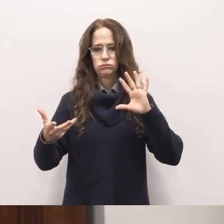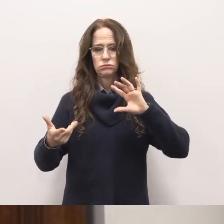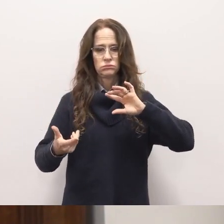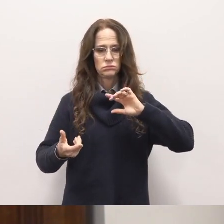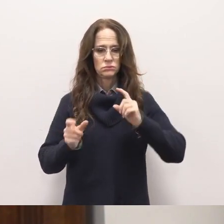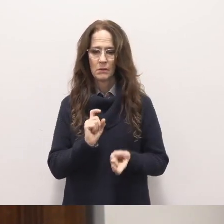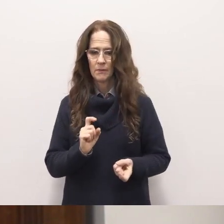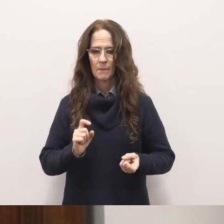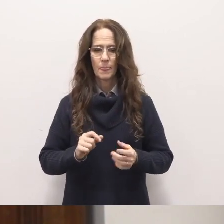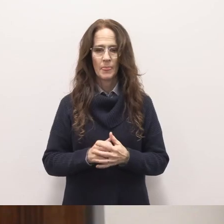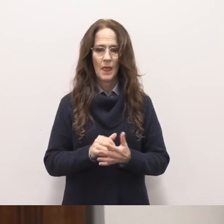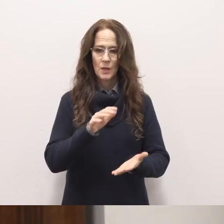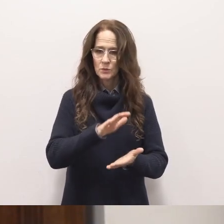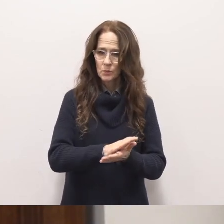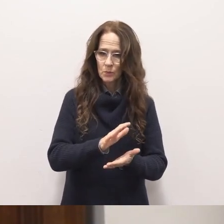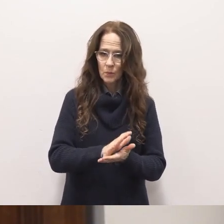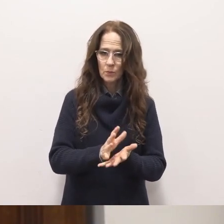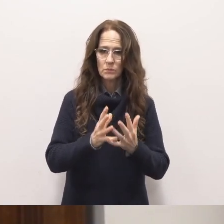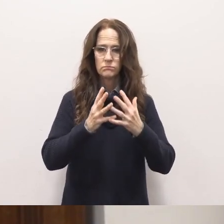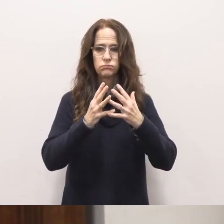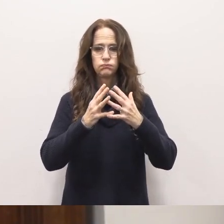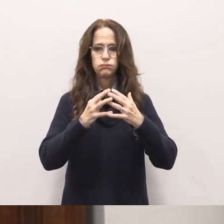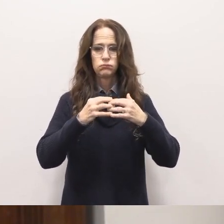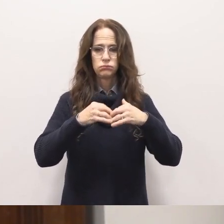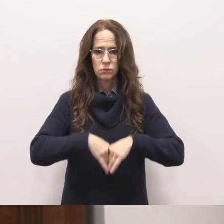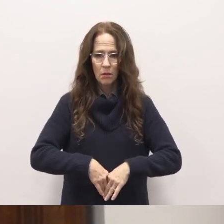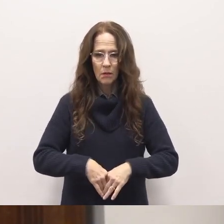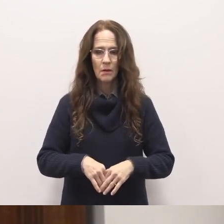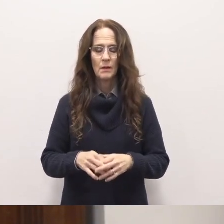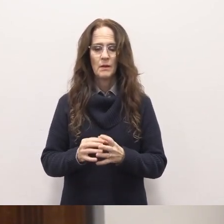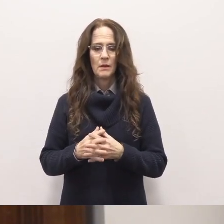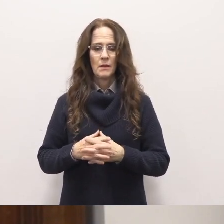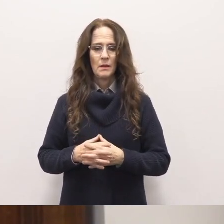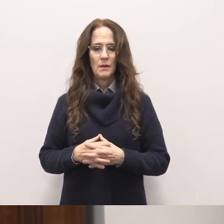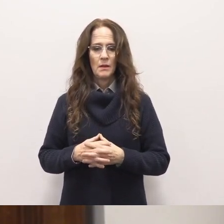Schools have have burnt down, places